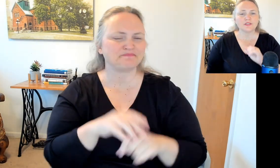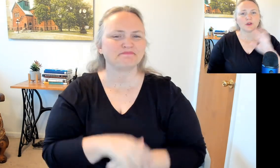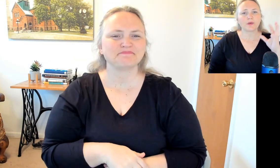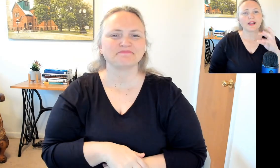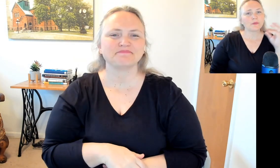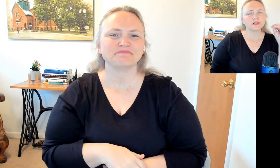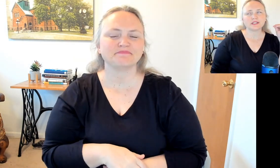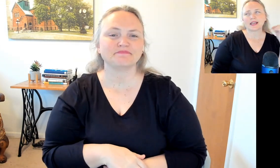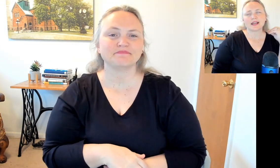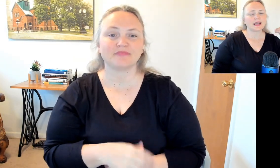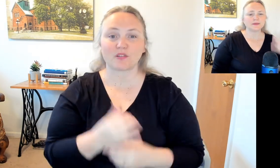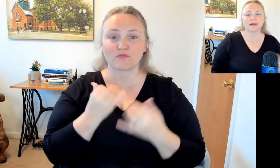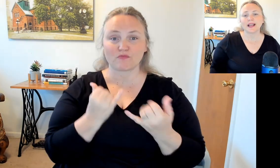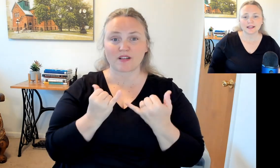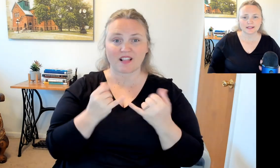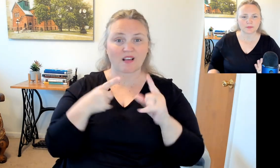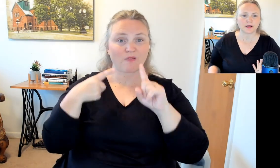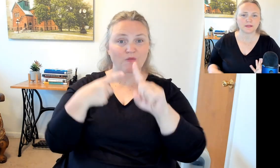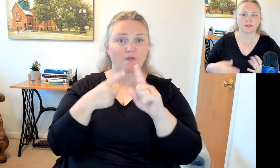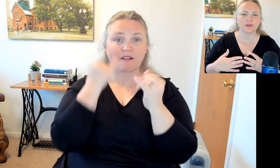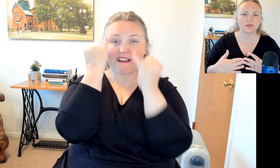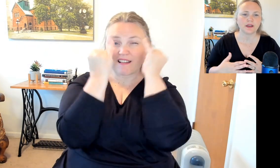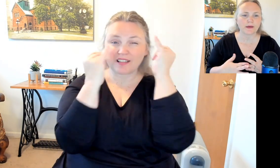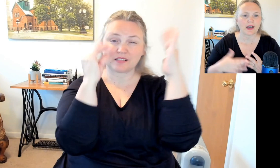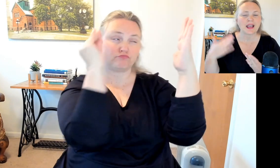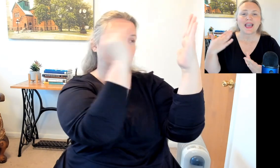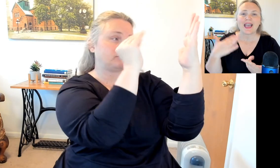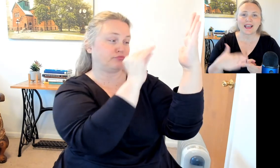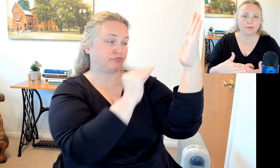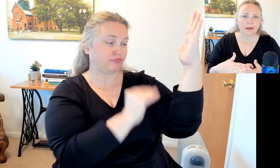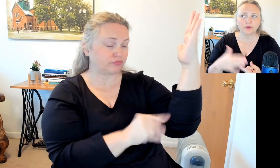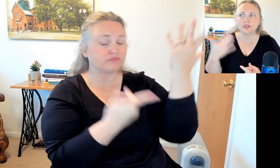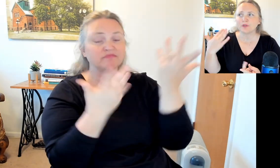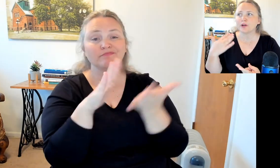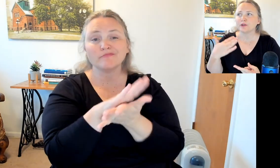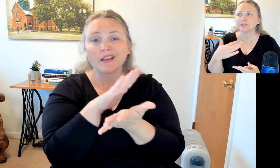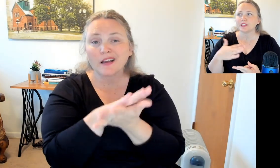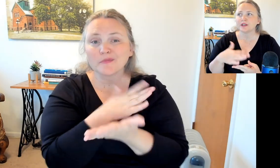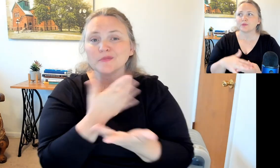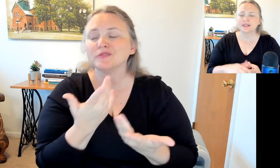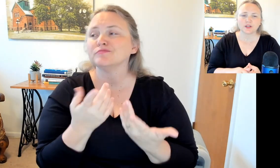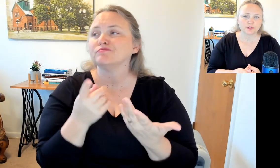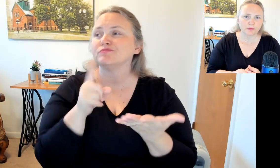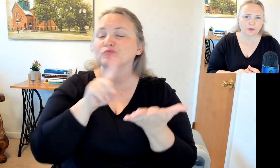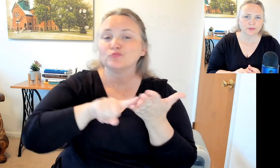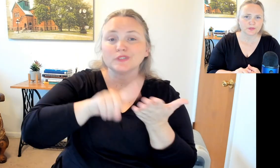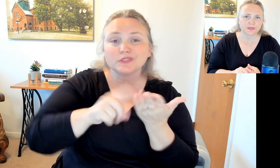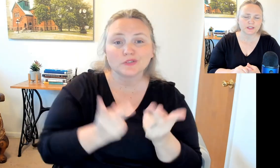So right now, we're just getting as many ideas as possible. So think about any papers you wrote, research proposals that